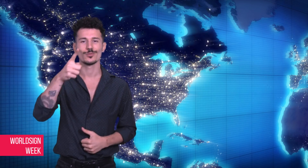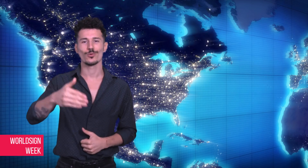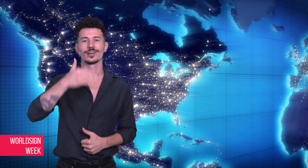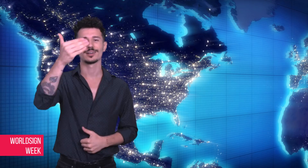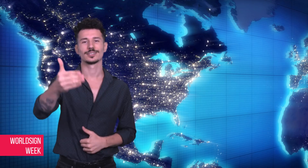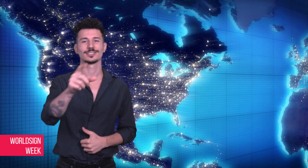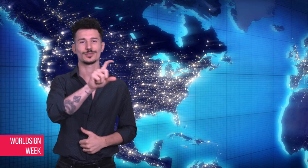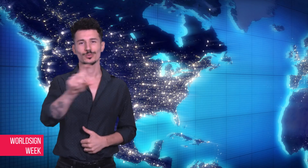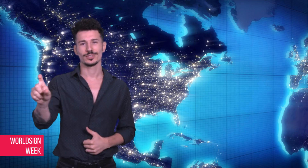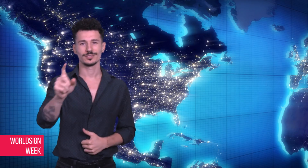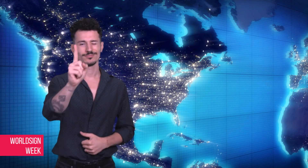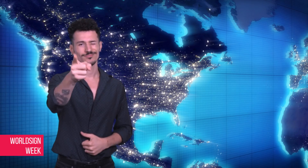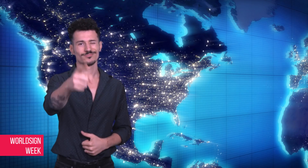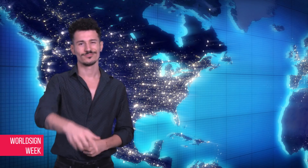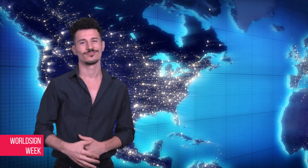See you next week.